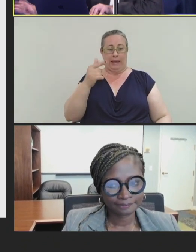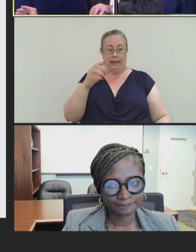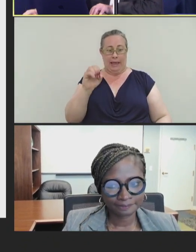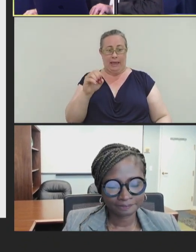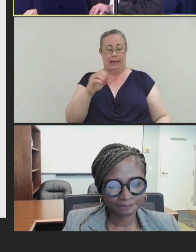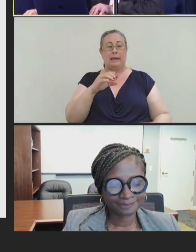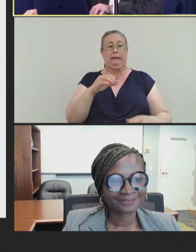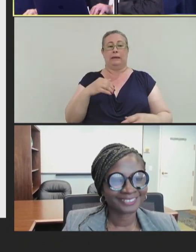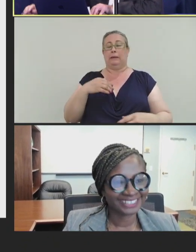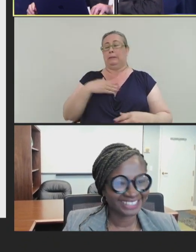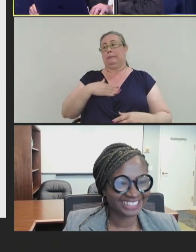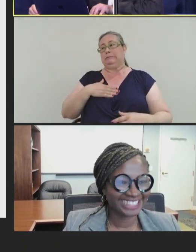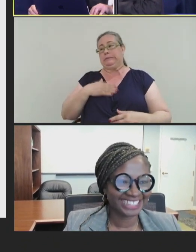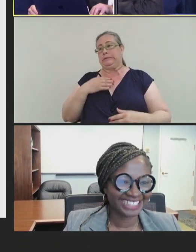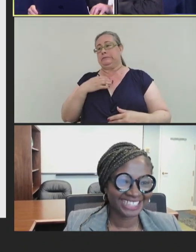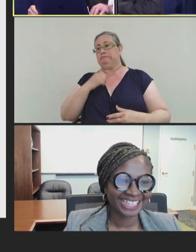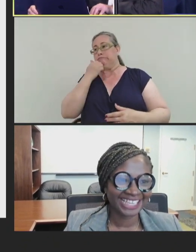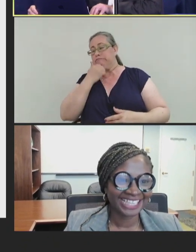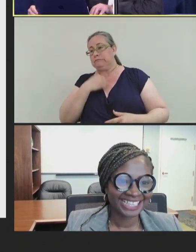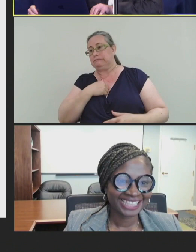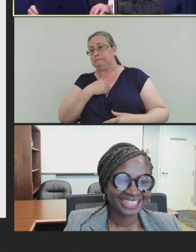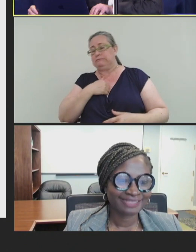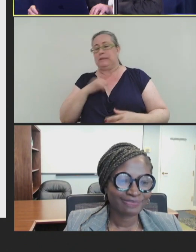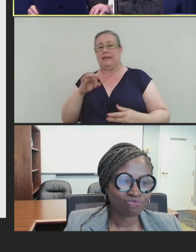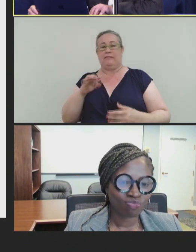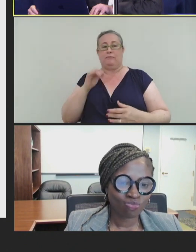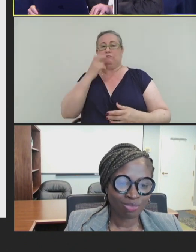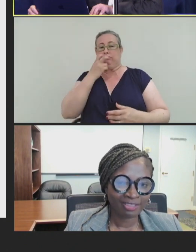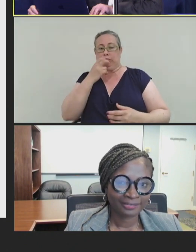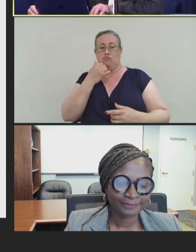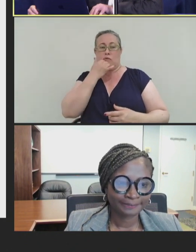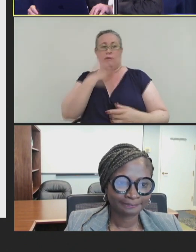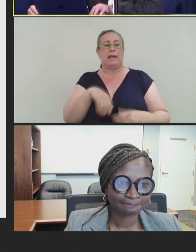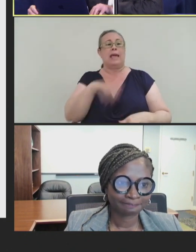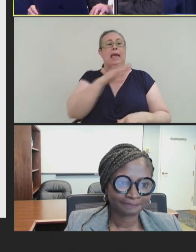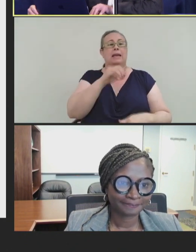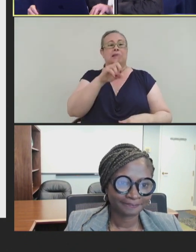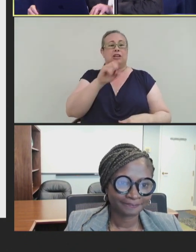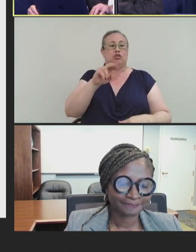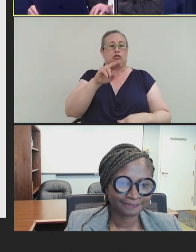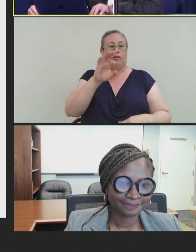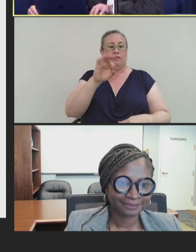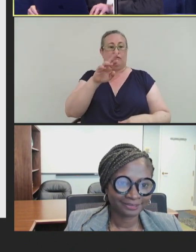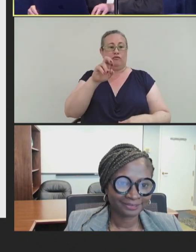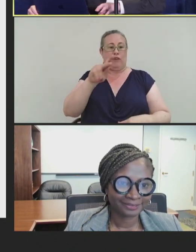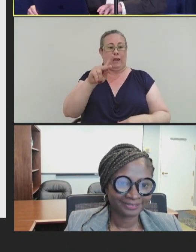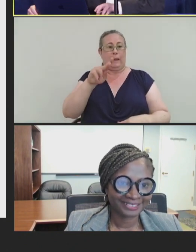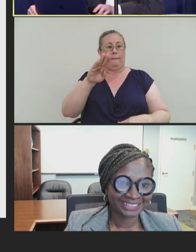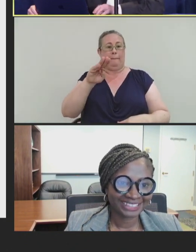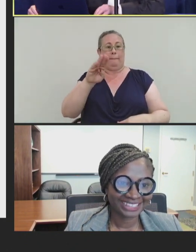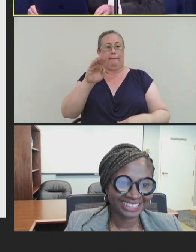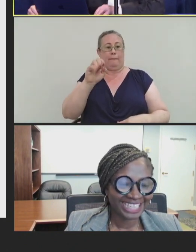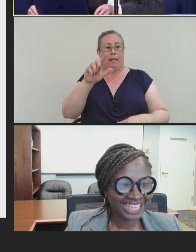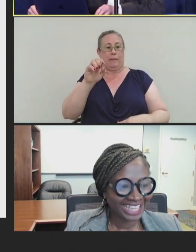if I mispronounced -- and Dr. Frank Belmonte from Advocate Children's Hospital. Dr. Ige,